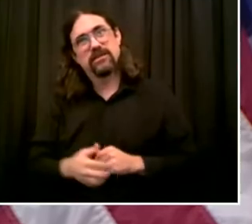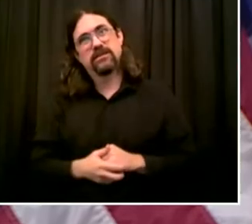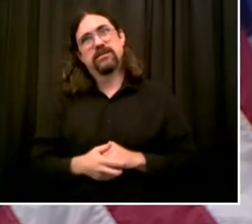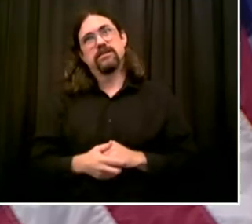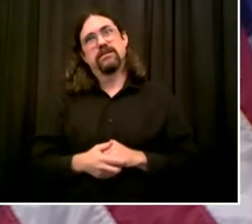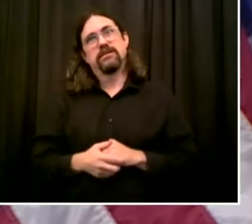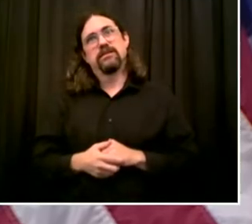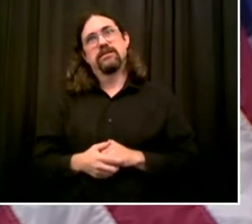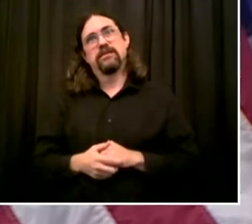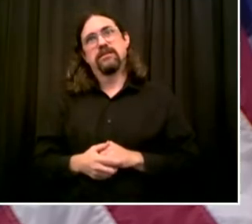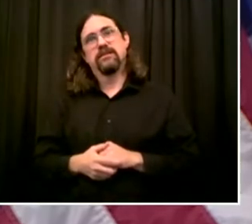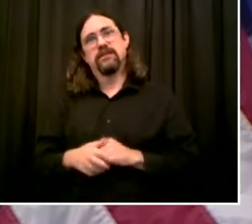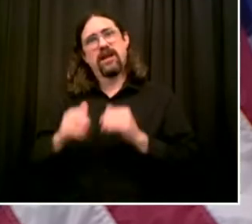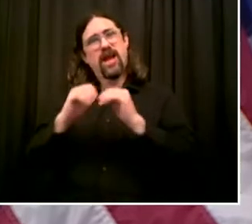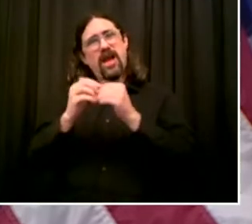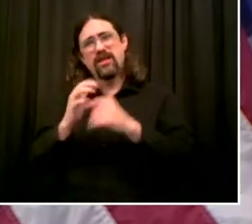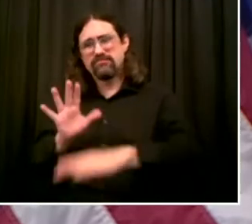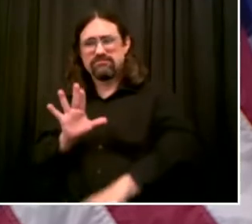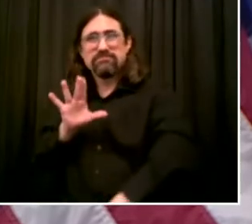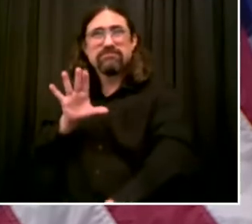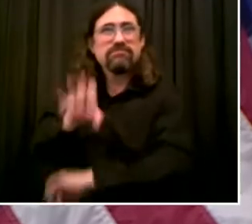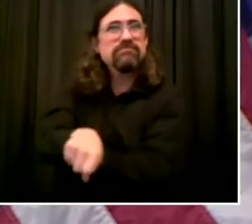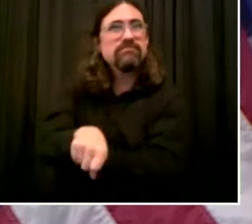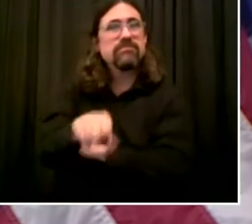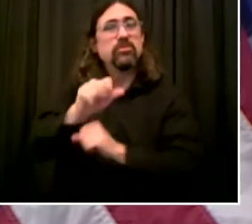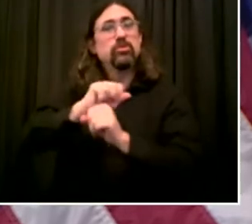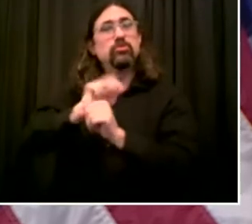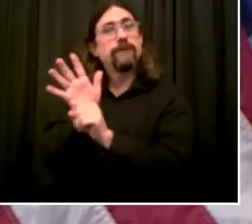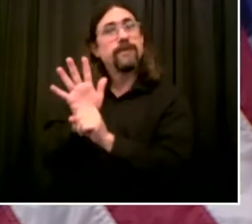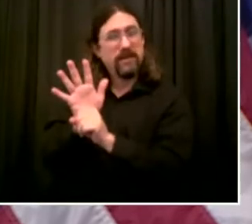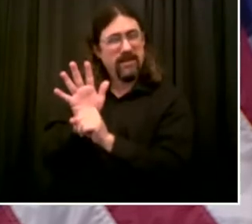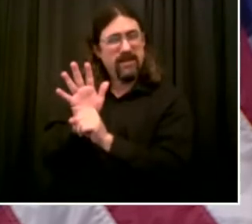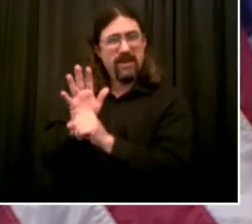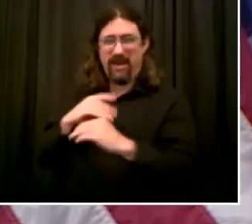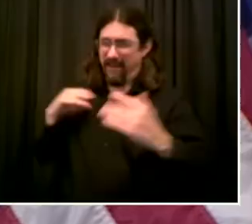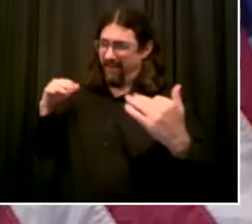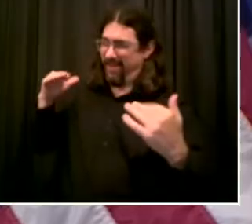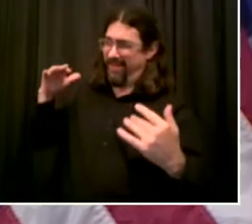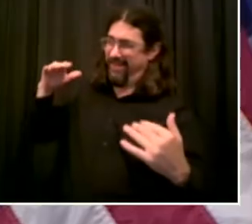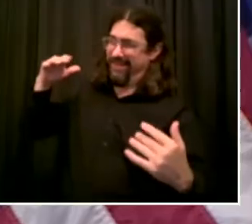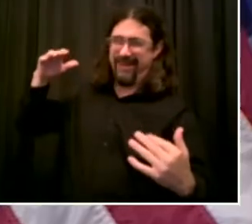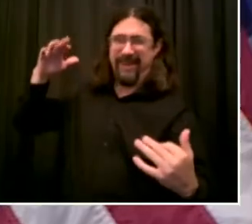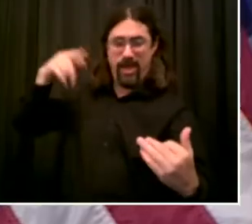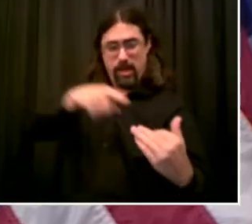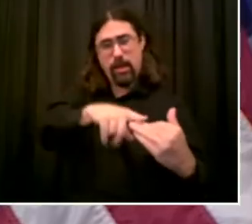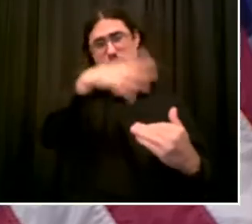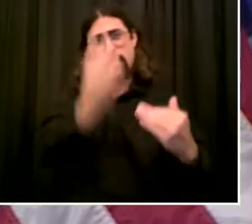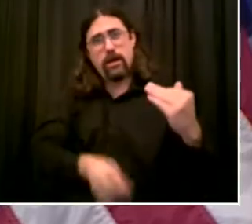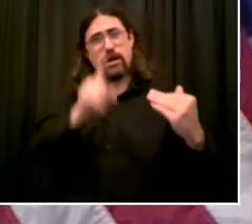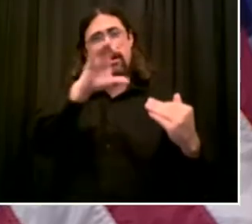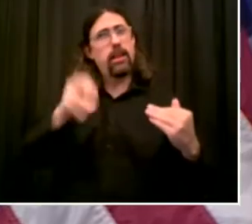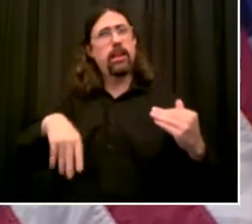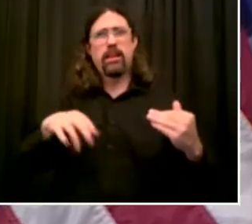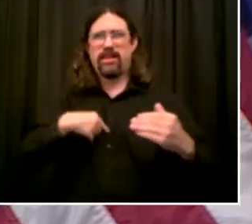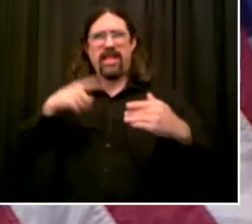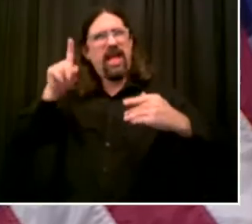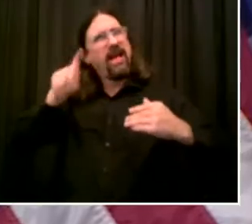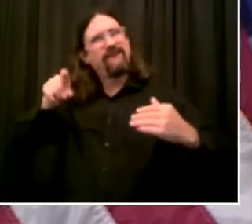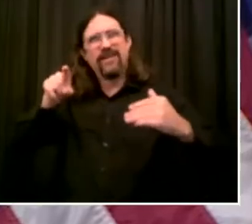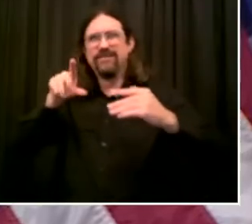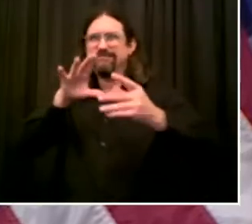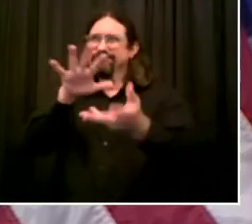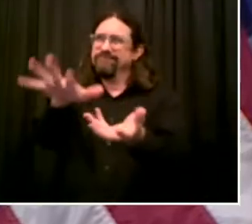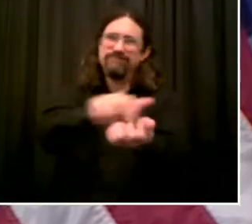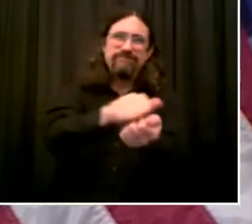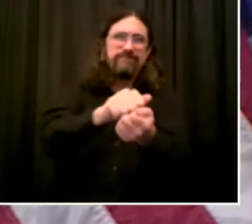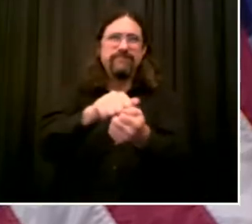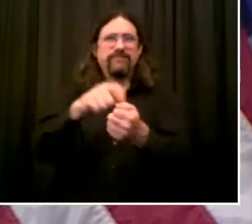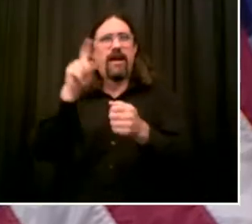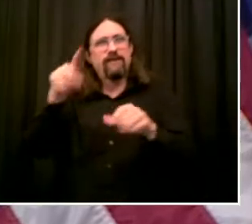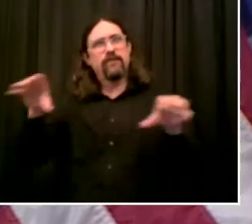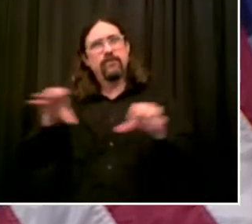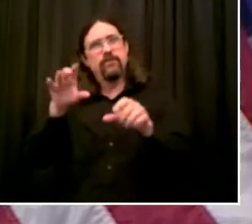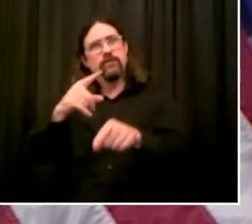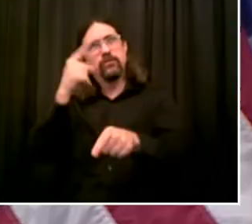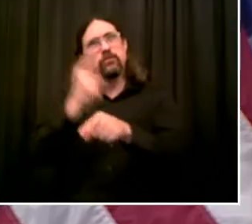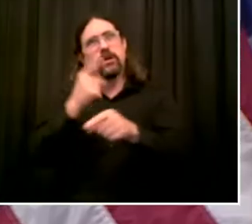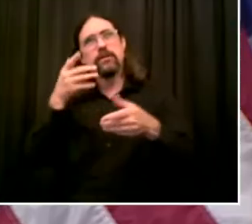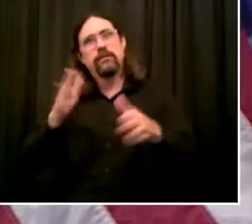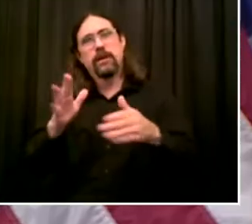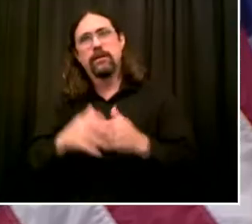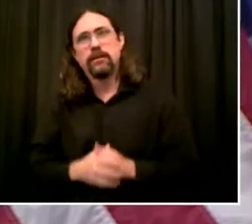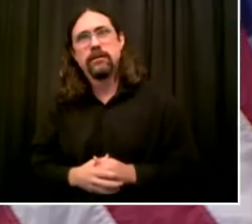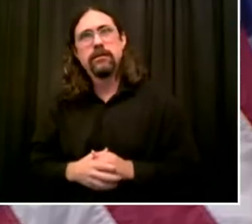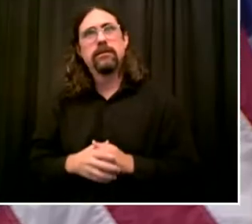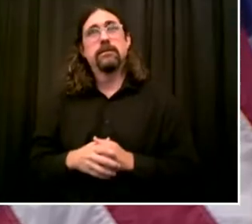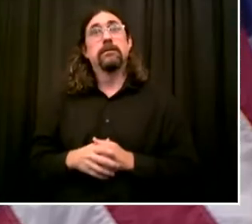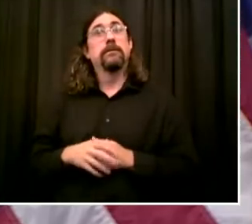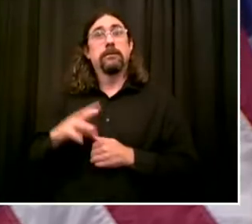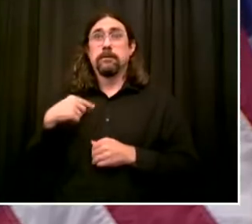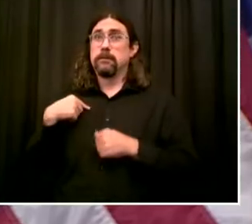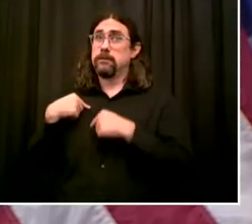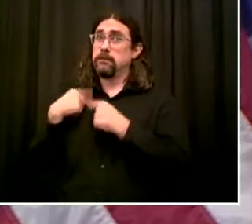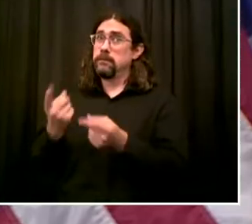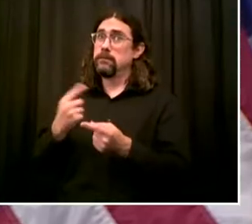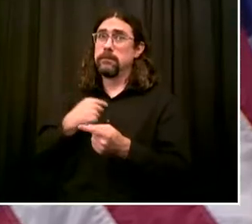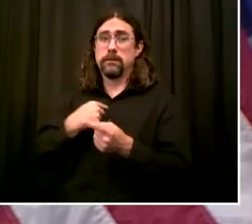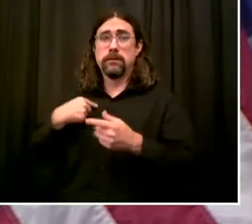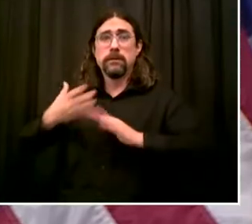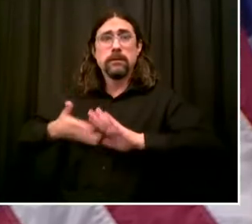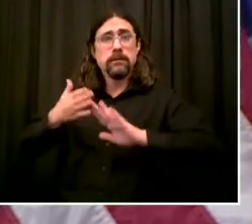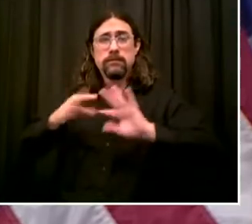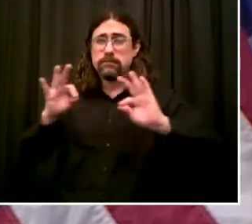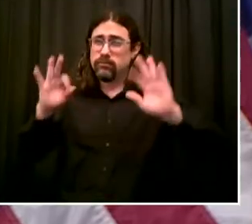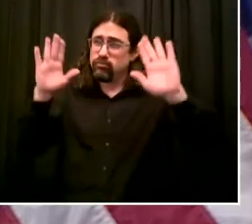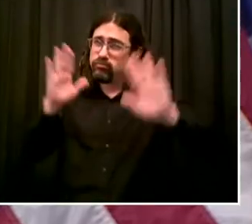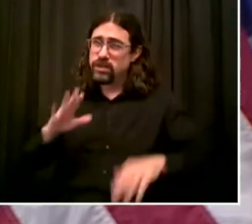BE OPEN ABOUT U;SRÑMAKING ADJUSS